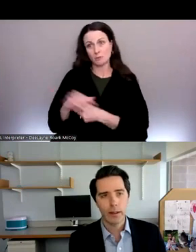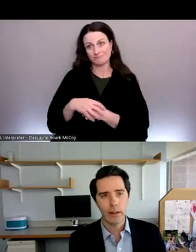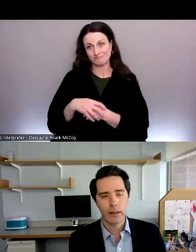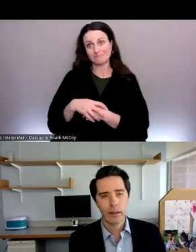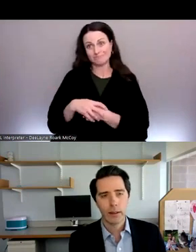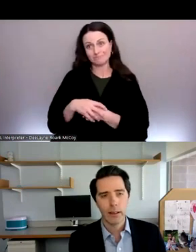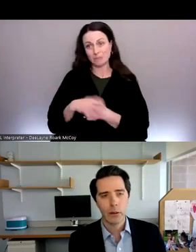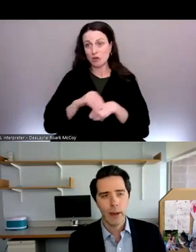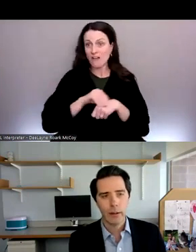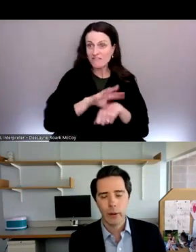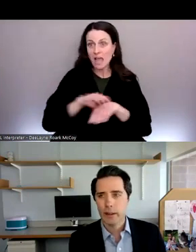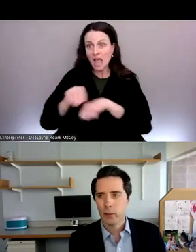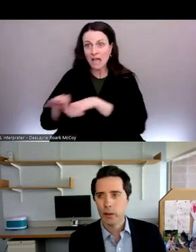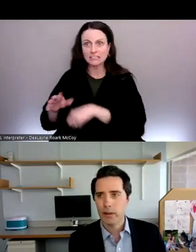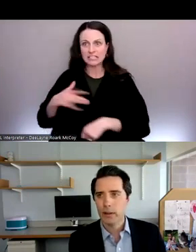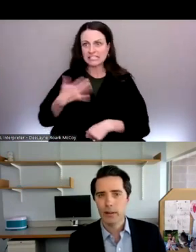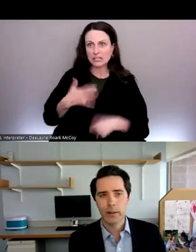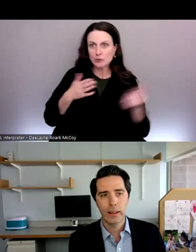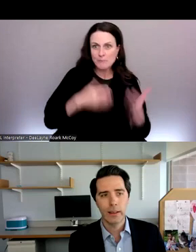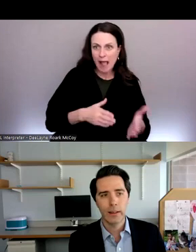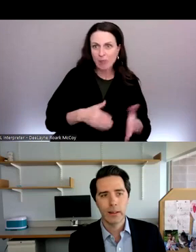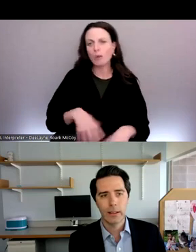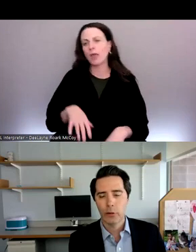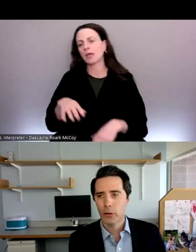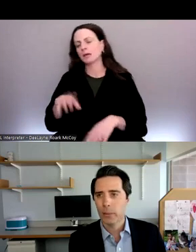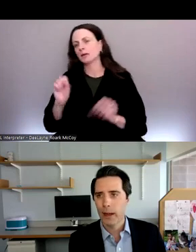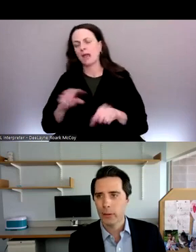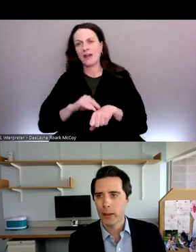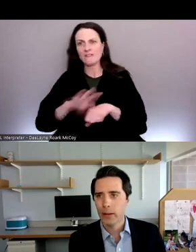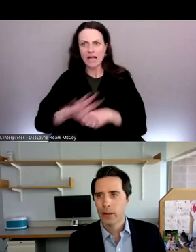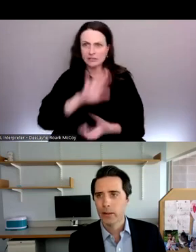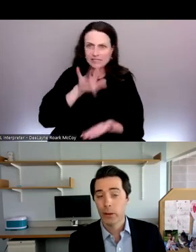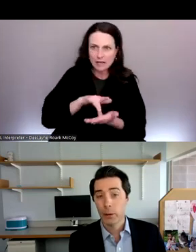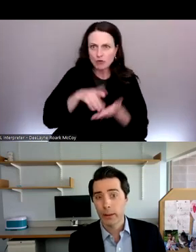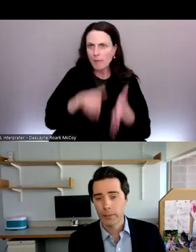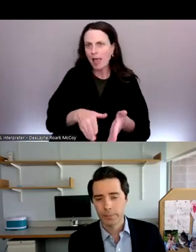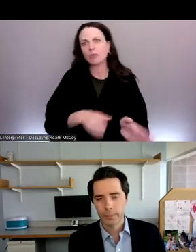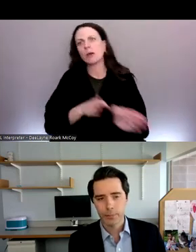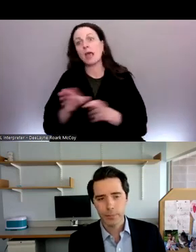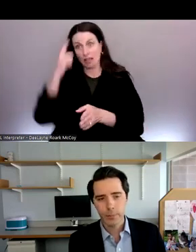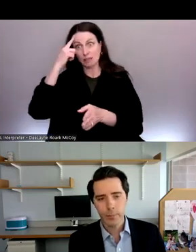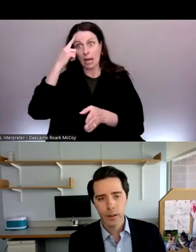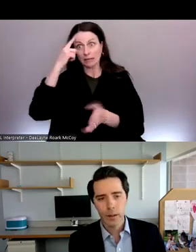affect the sensory pathway as well as